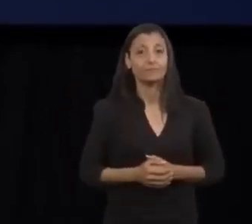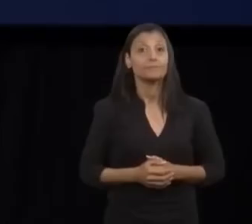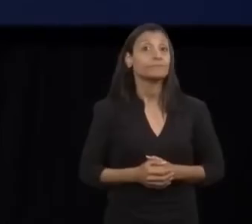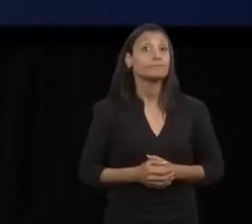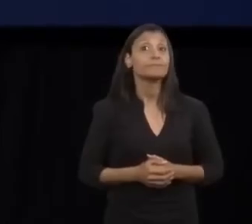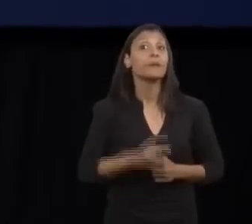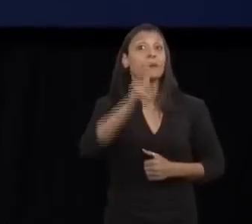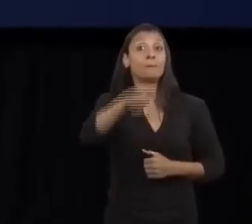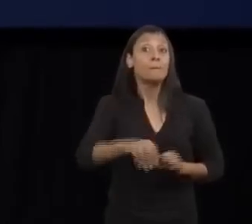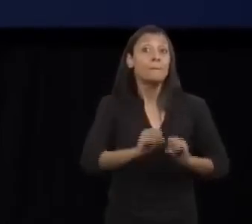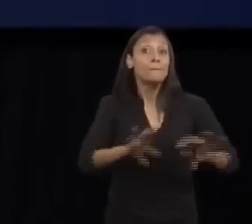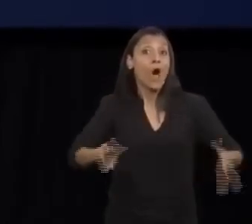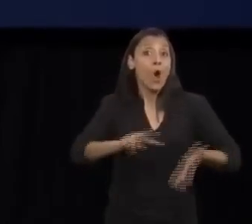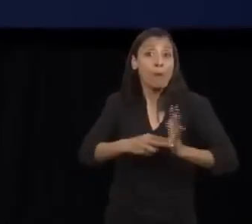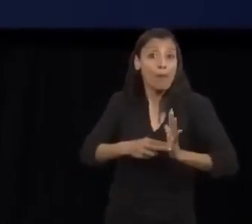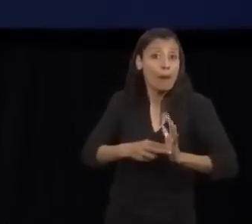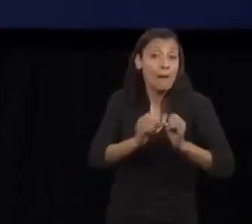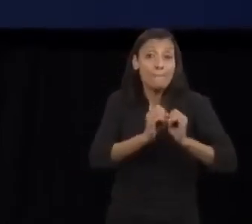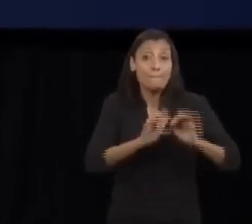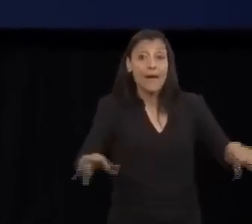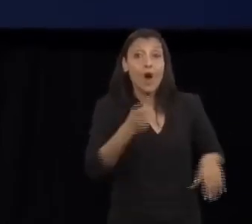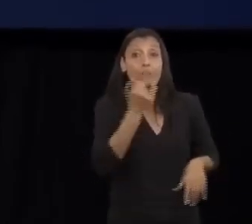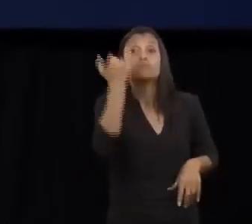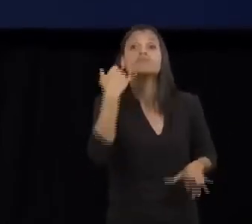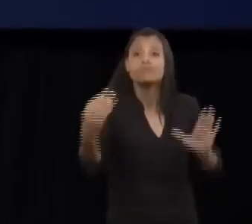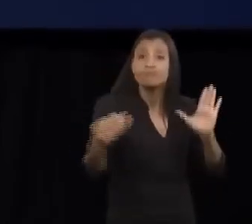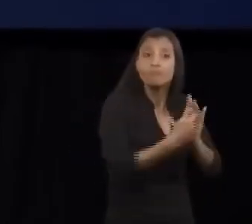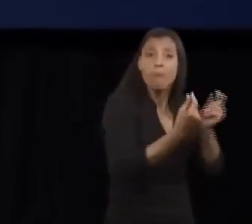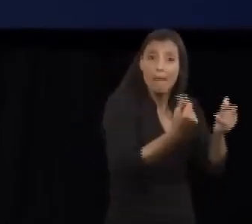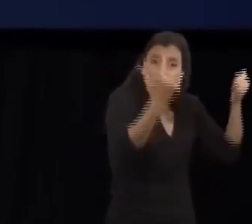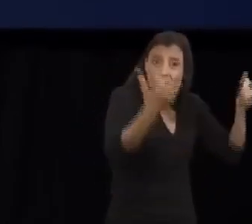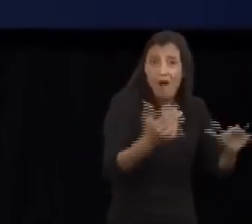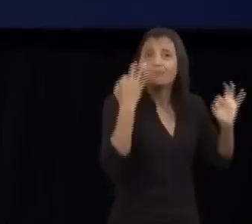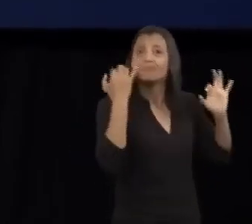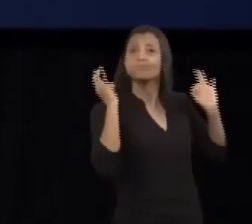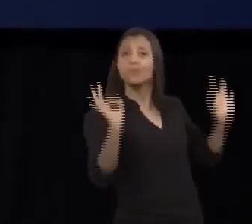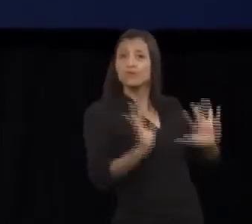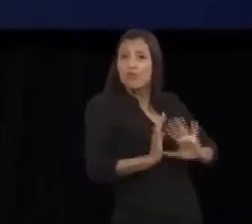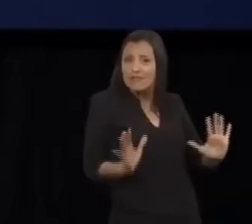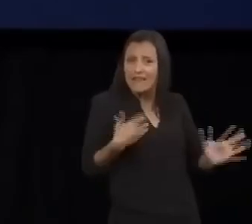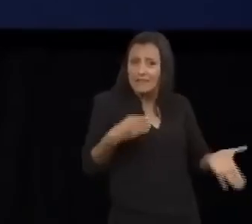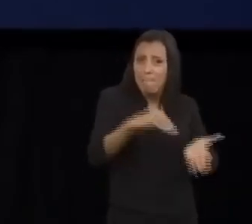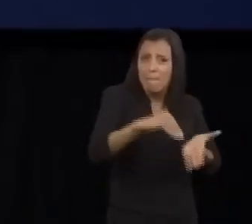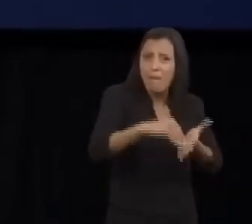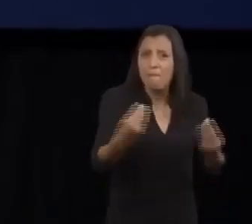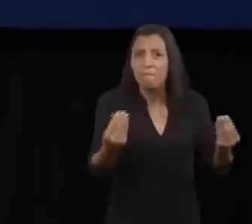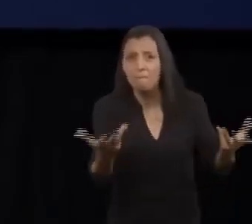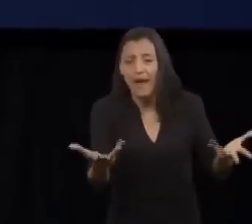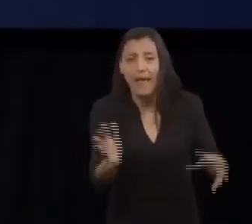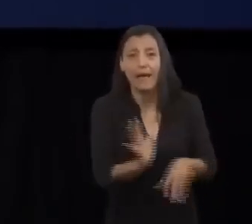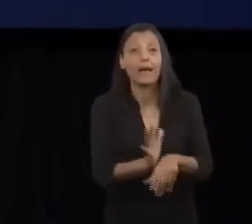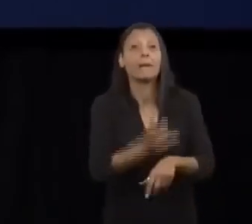That is, with the prices being there, it reaches and overflows. That is, in the end, your income will be derived from what?